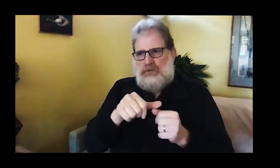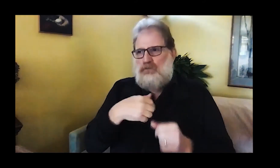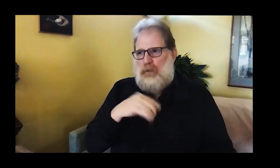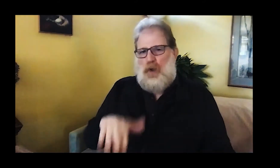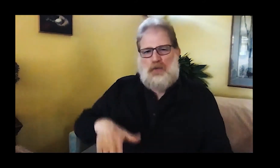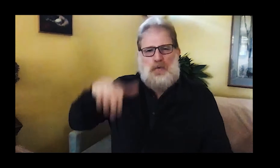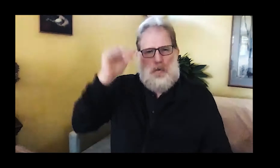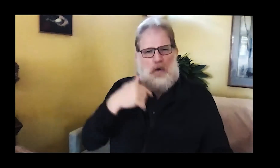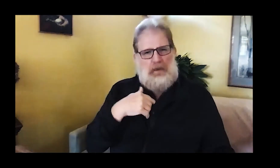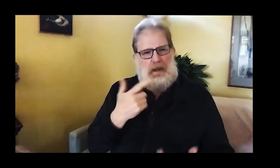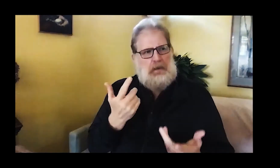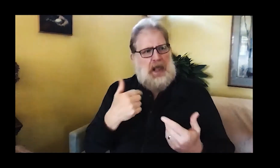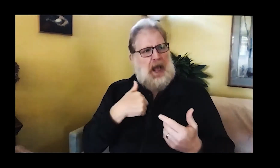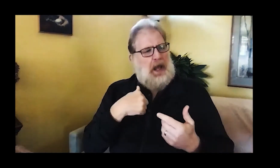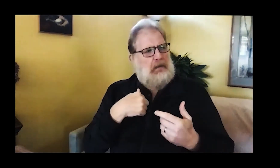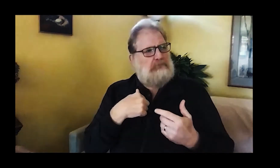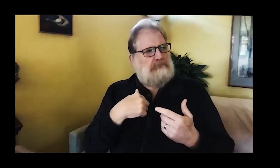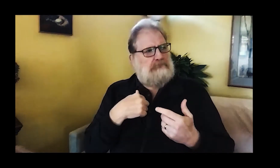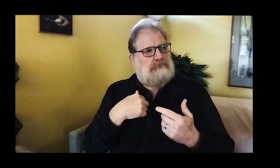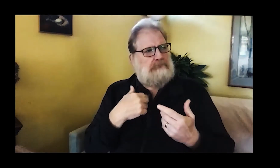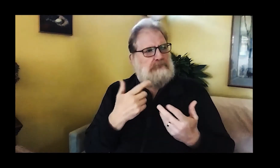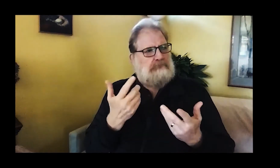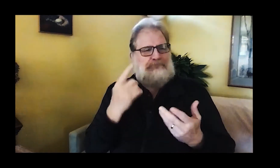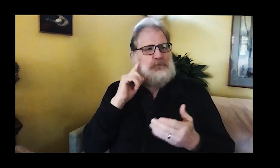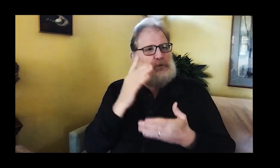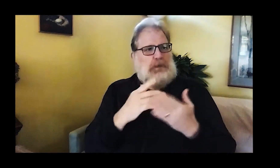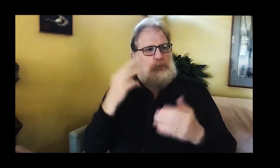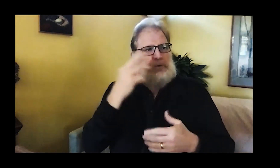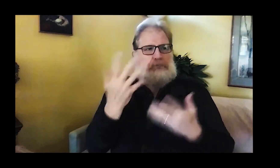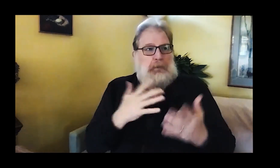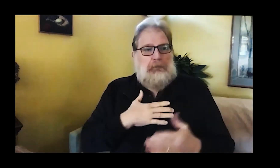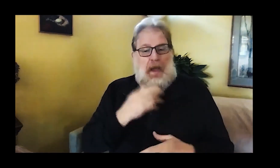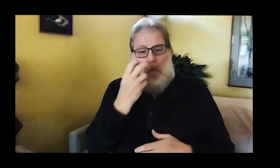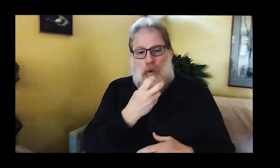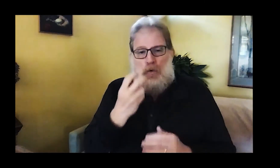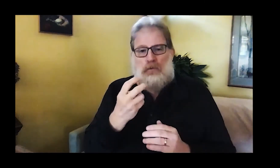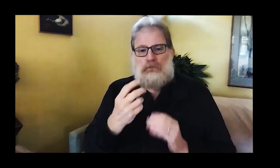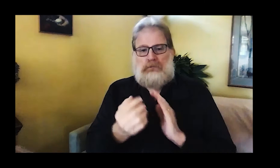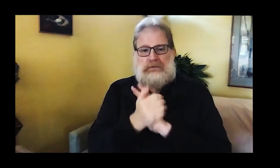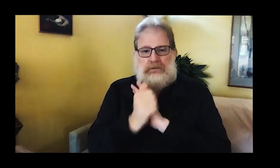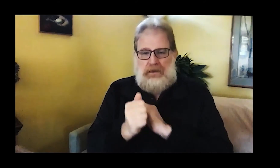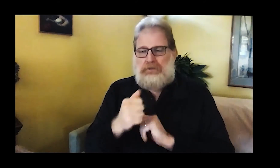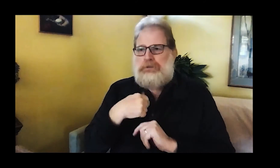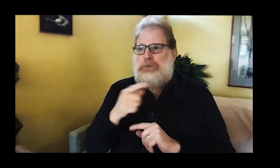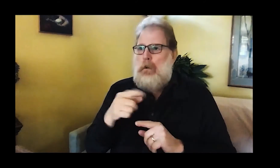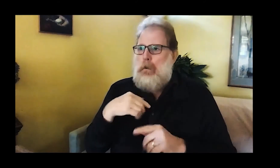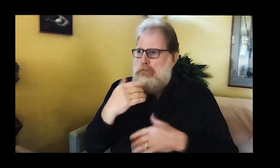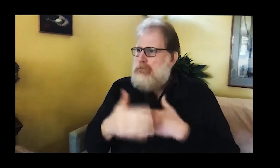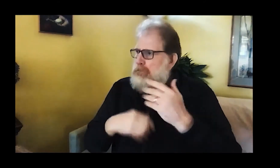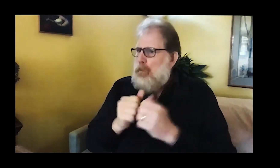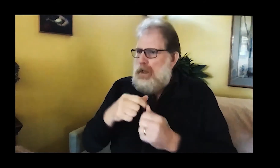because I remember growing up - for some reason, maybe because of my speech skills or something